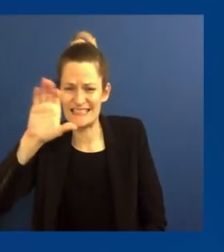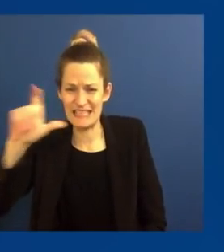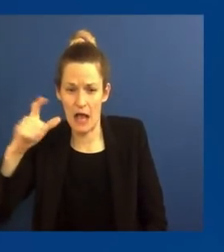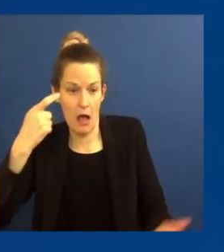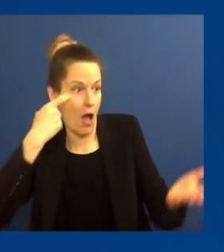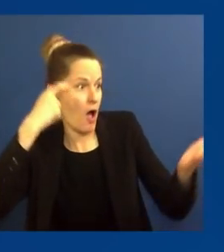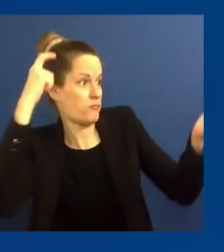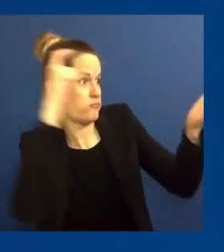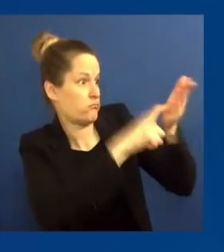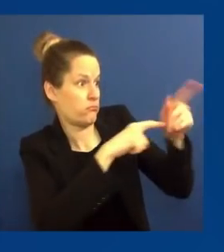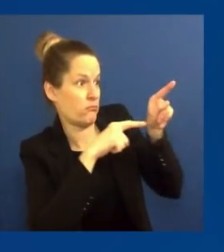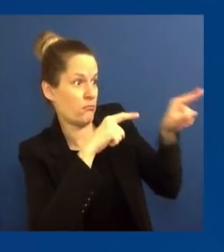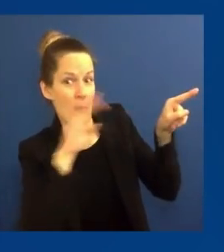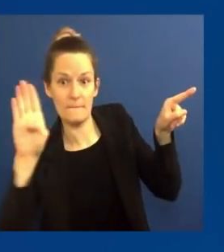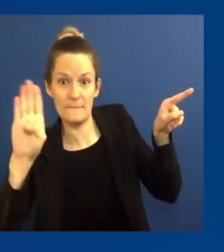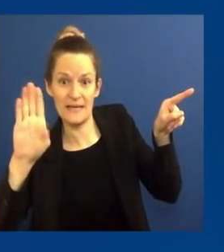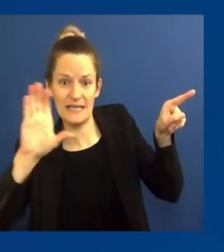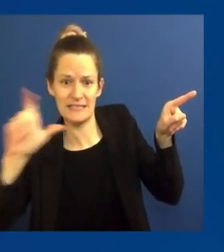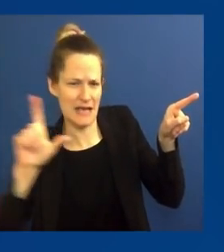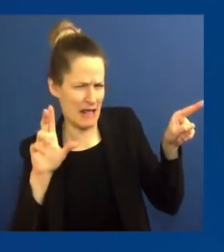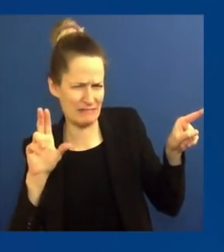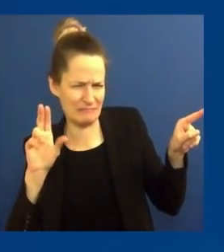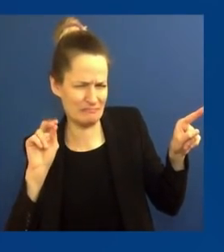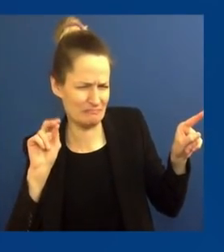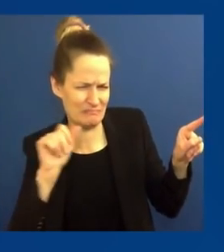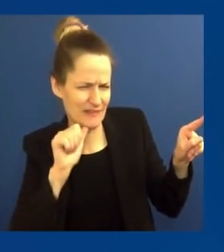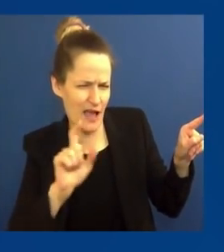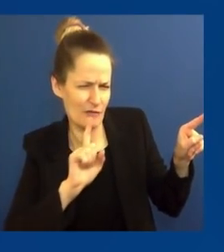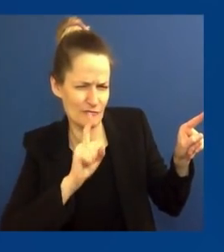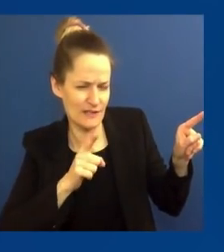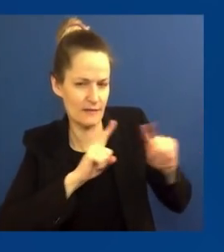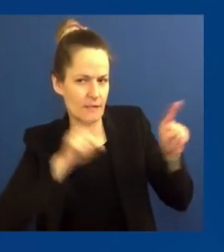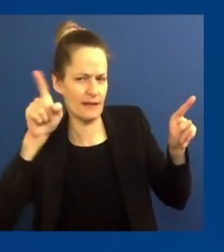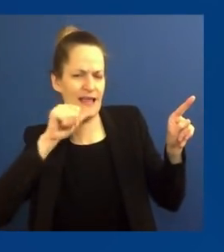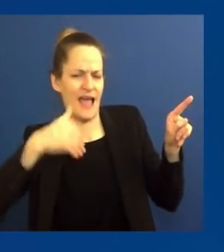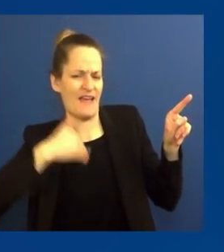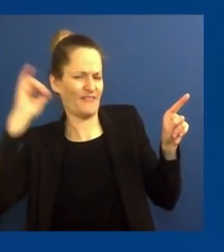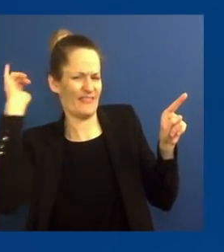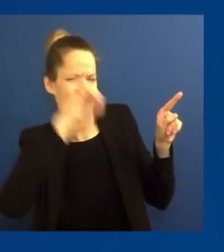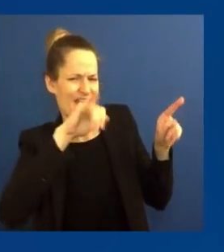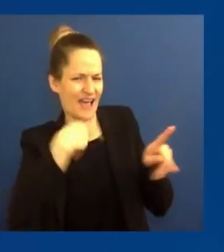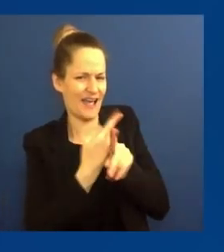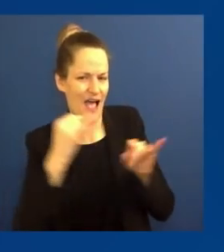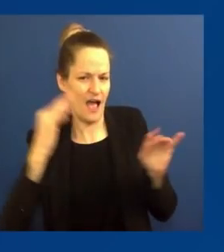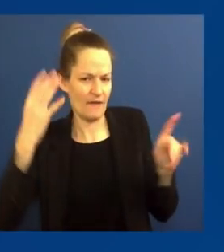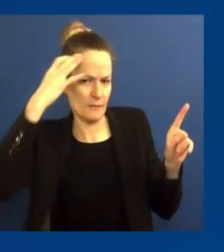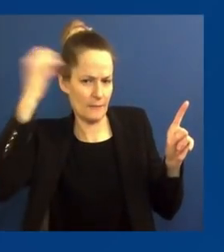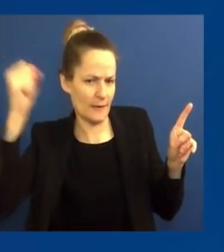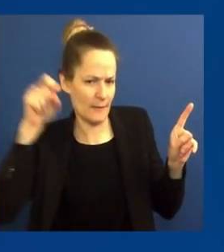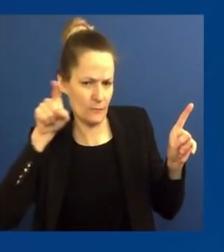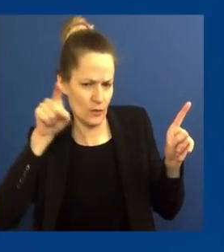you still have protection against hospitalization because T cells, as I mentioned a moment ago,